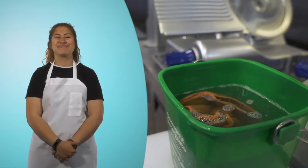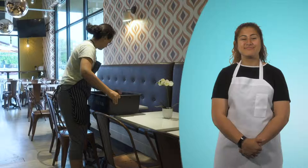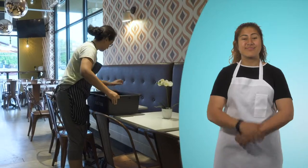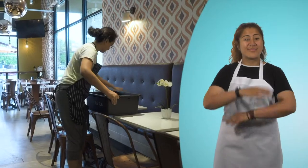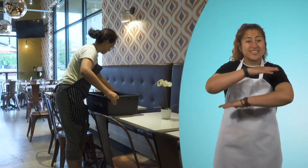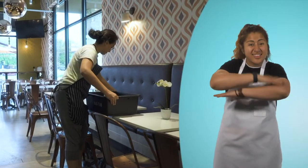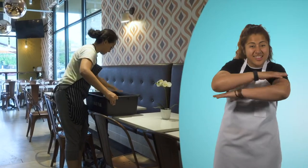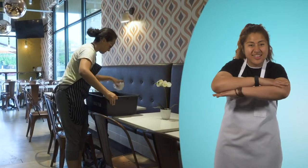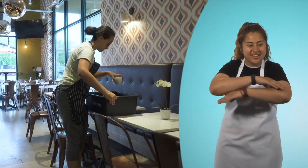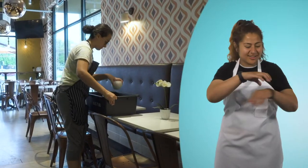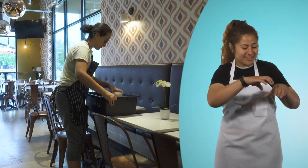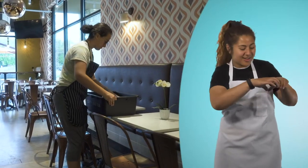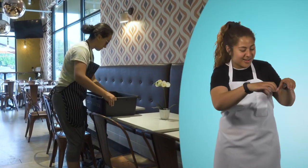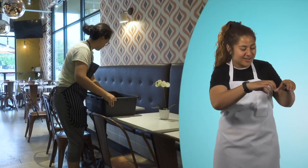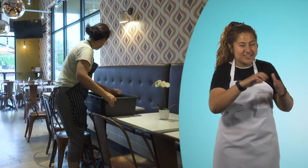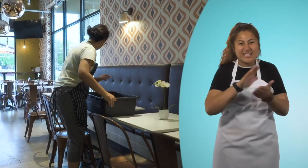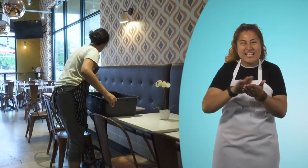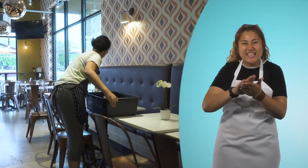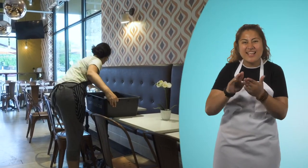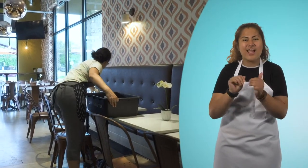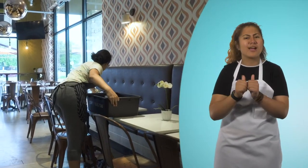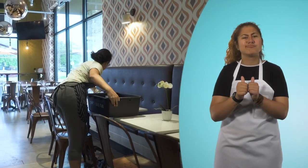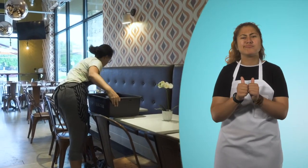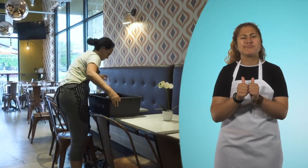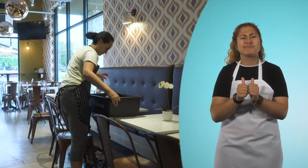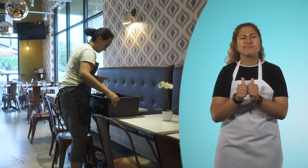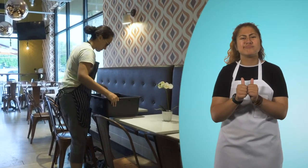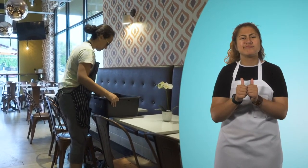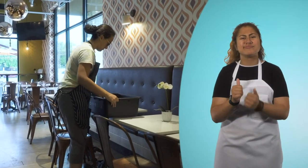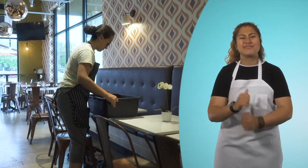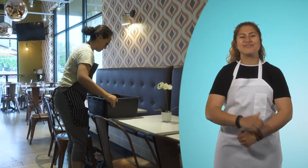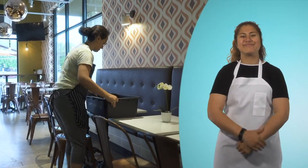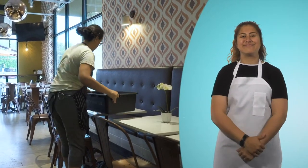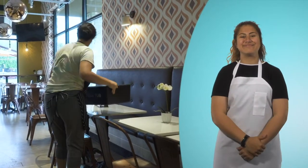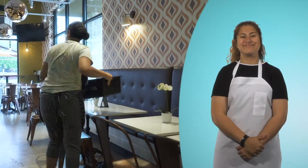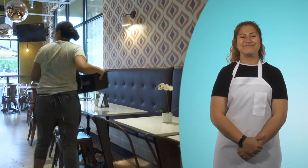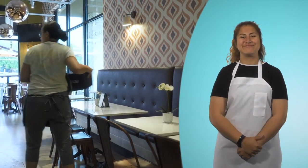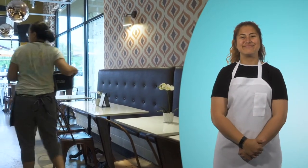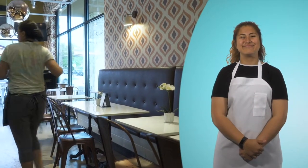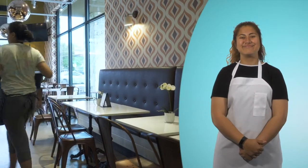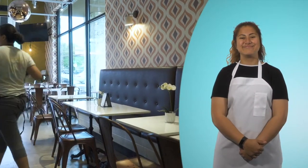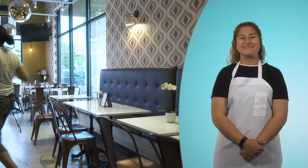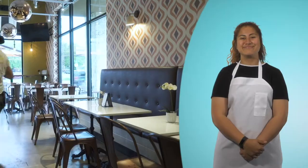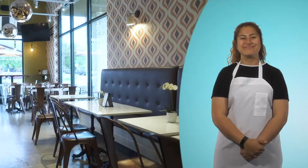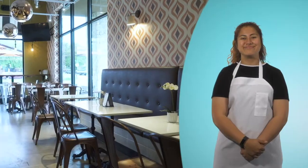Cleaning tables and countertops – How do you clean those?